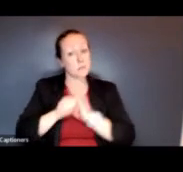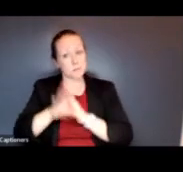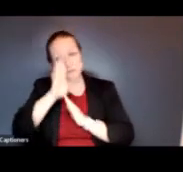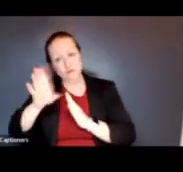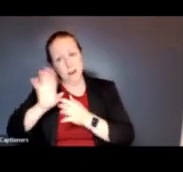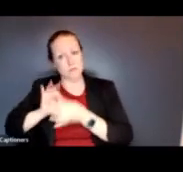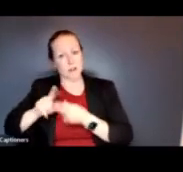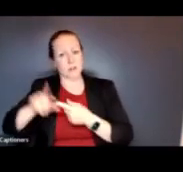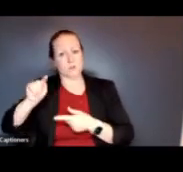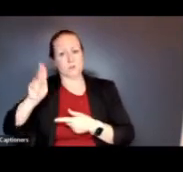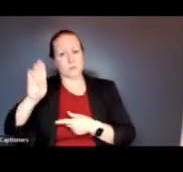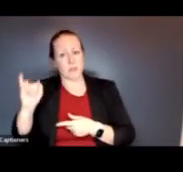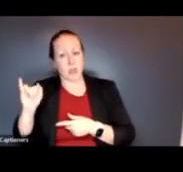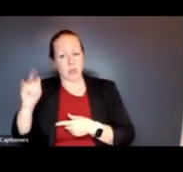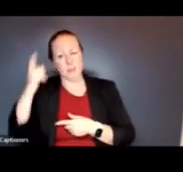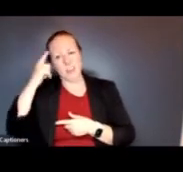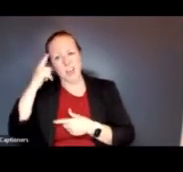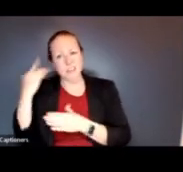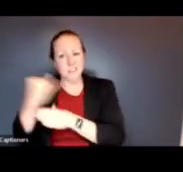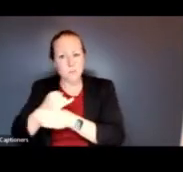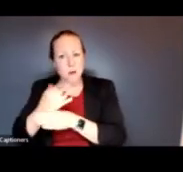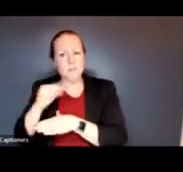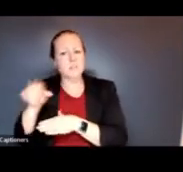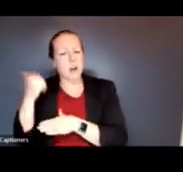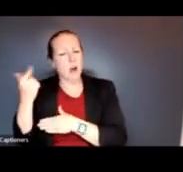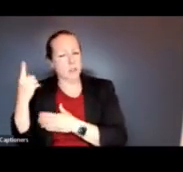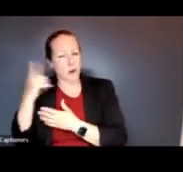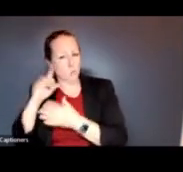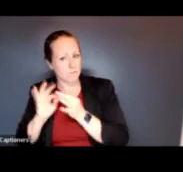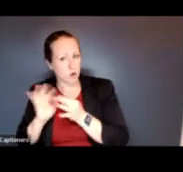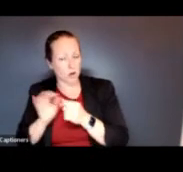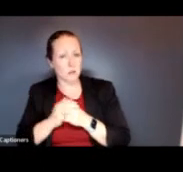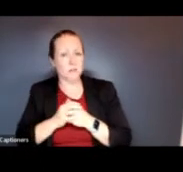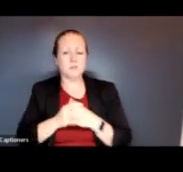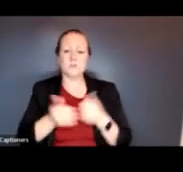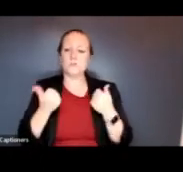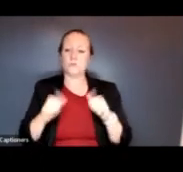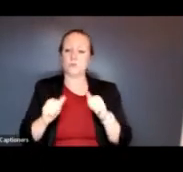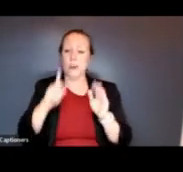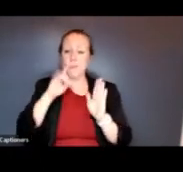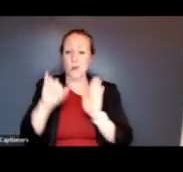cognitive impairments and other things that we've heard about, you want to try to identify specific targets, symptoms that